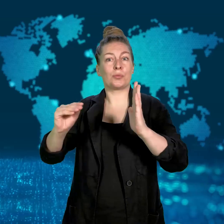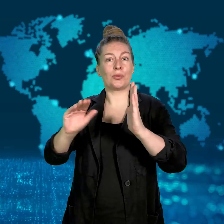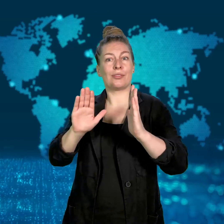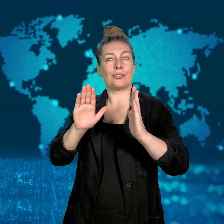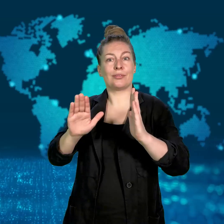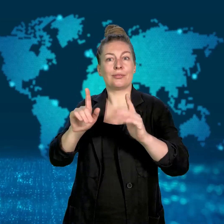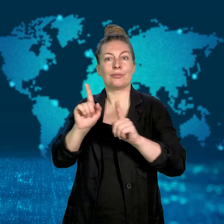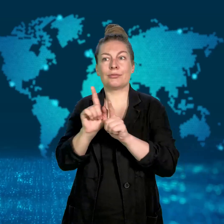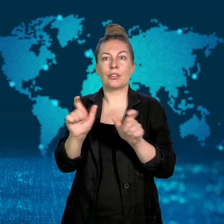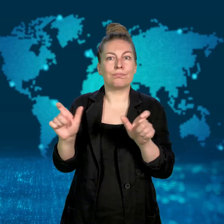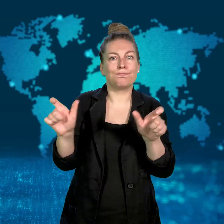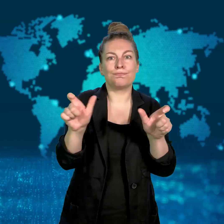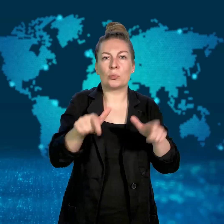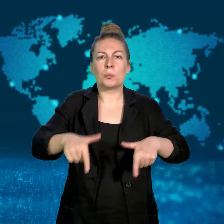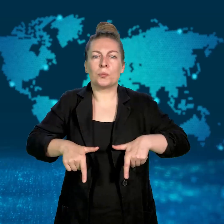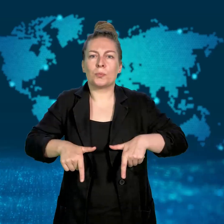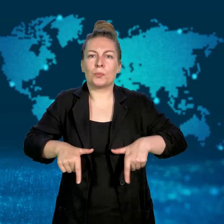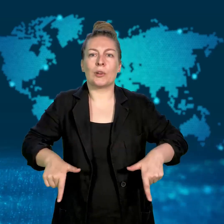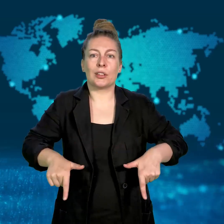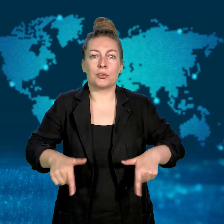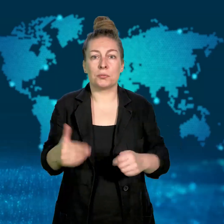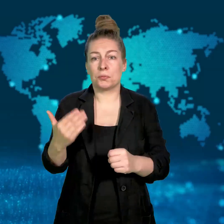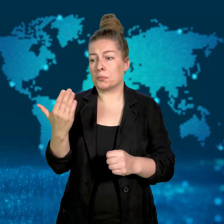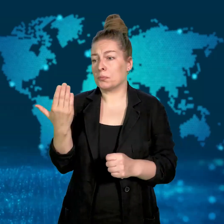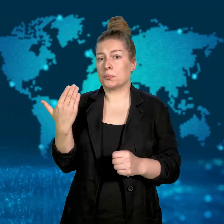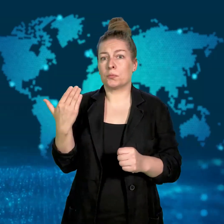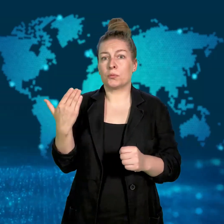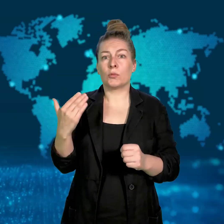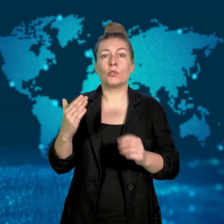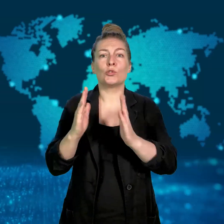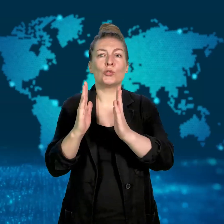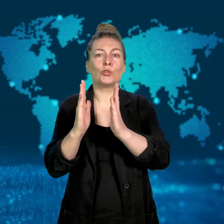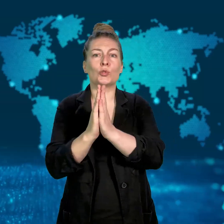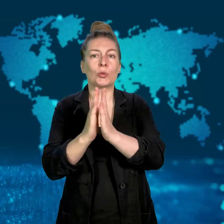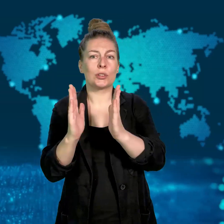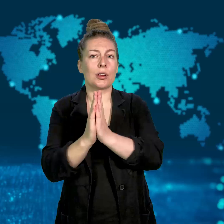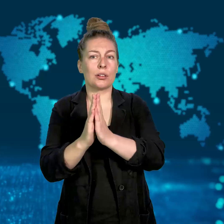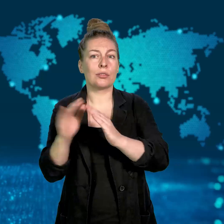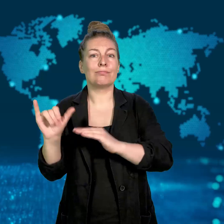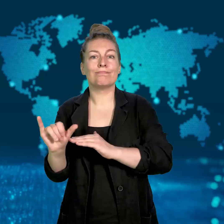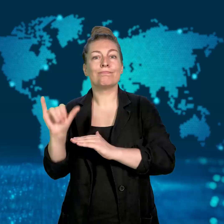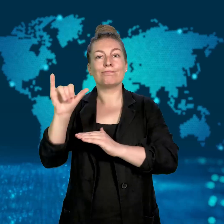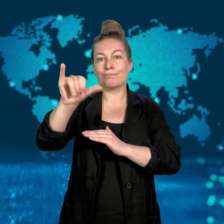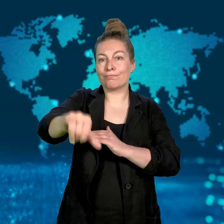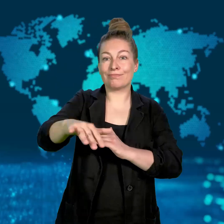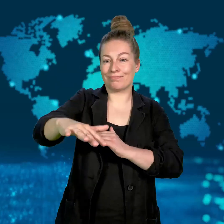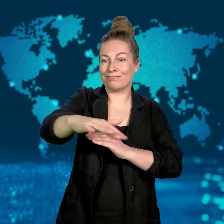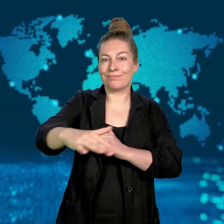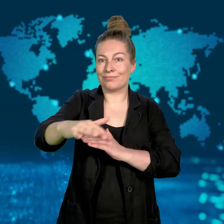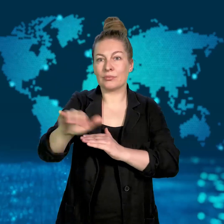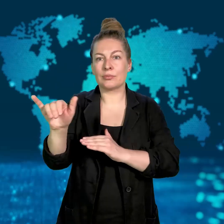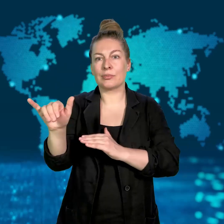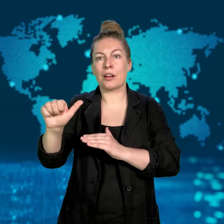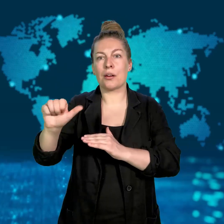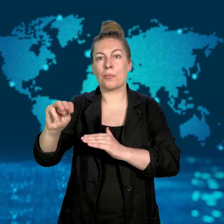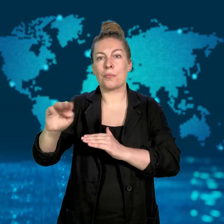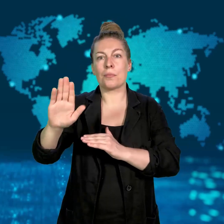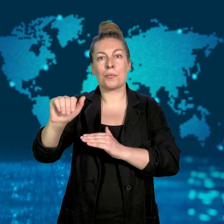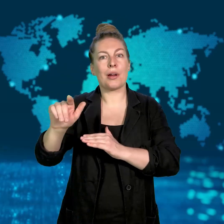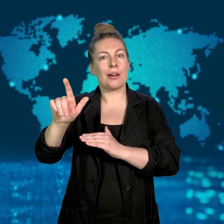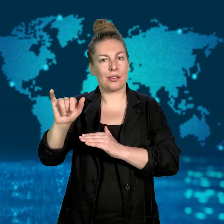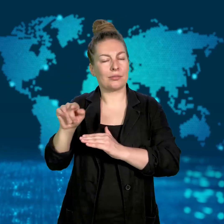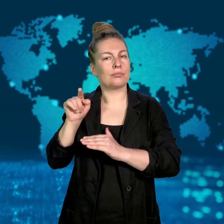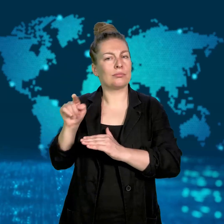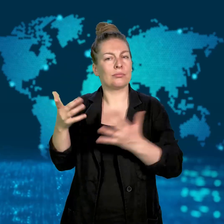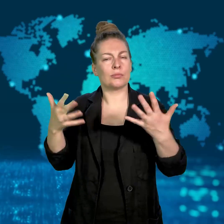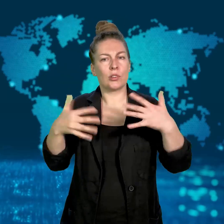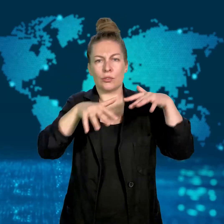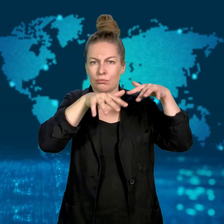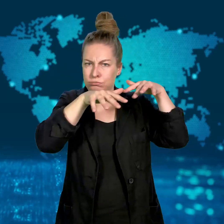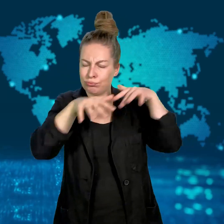There is no reliable census data. More information will be released as